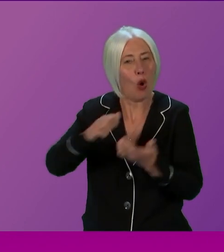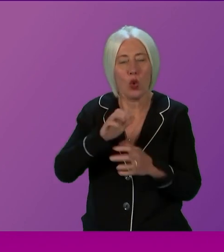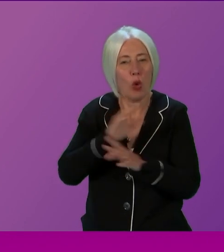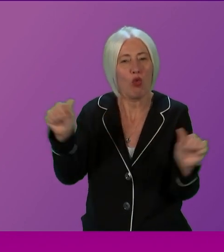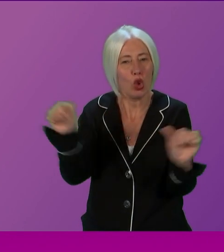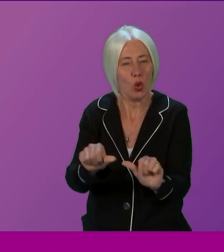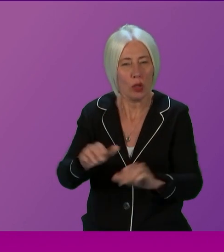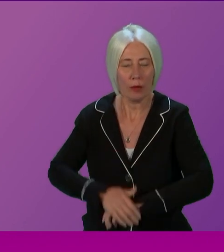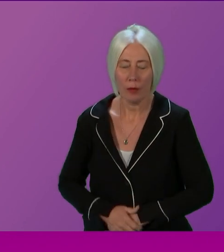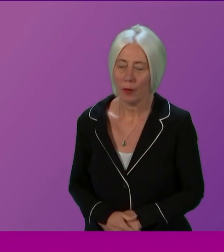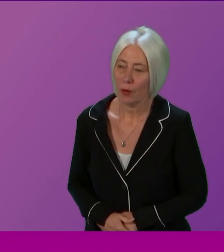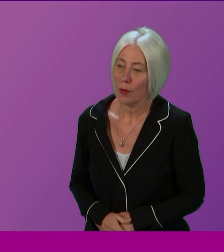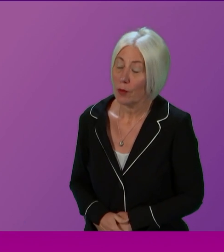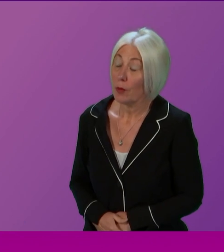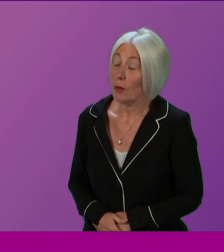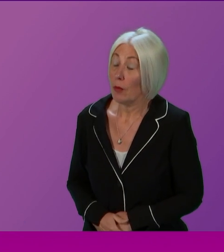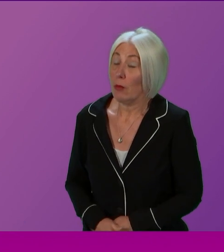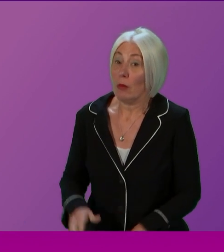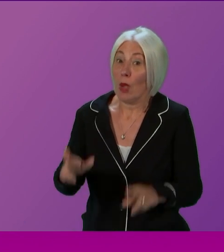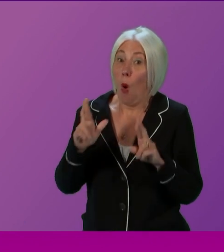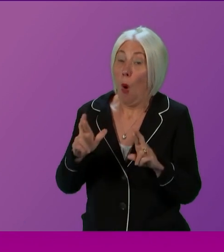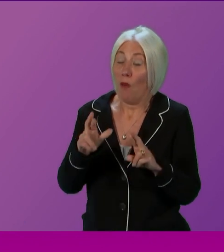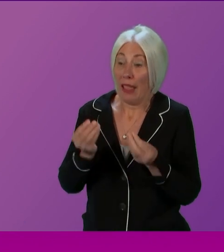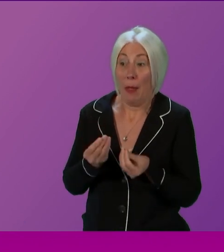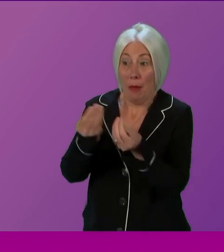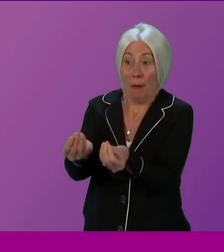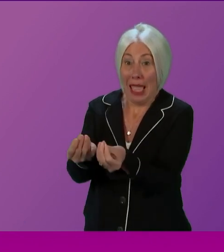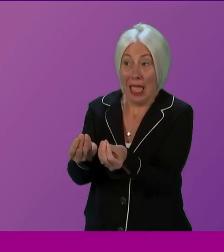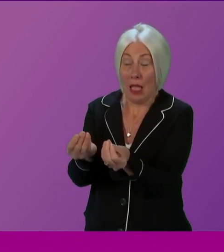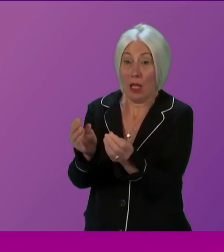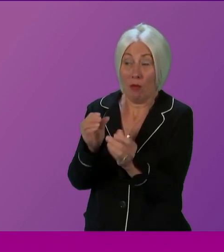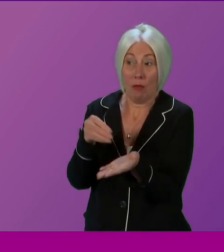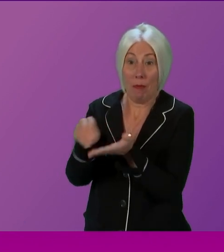I very much hope that we see this pay offer accepted and that teachers will